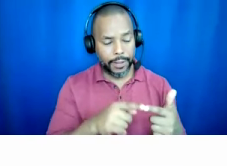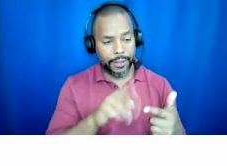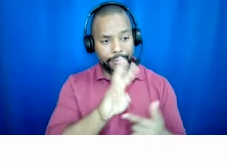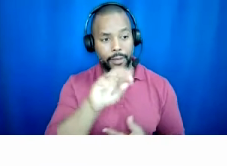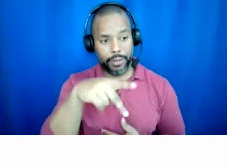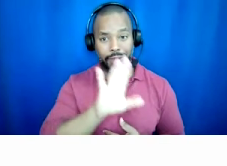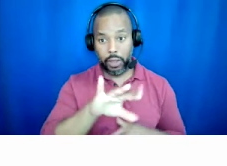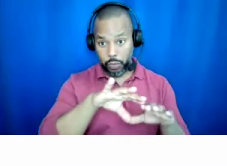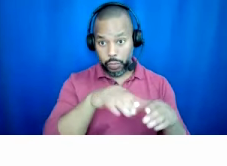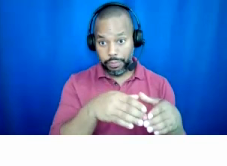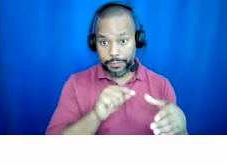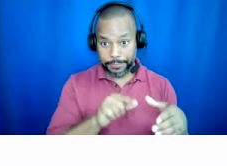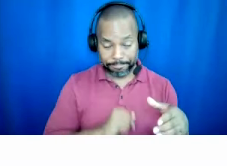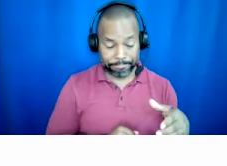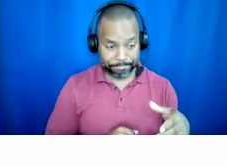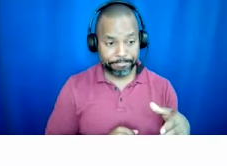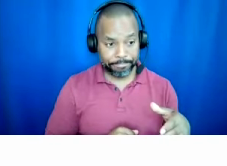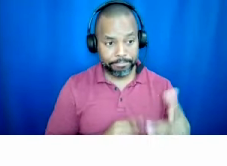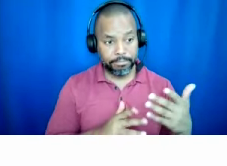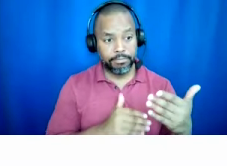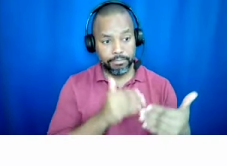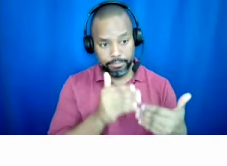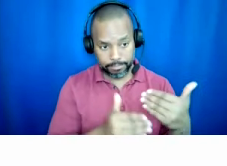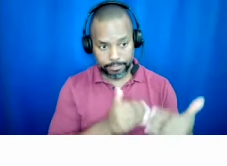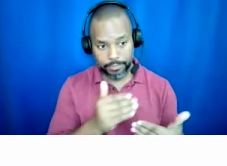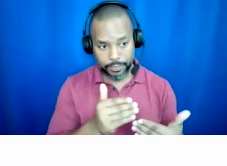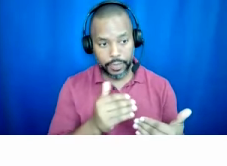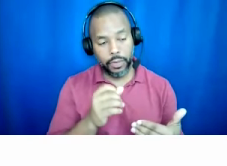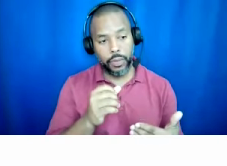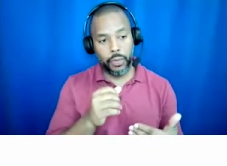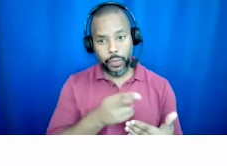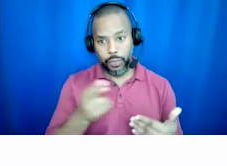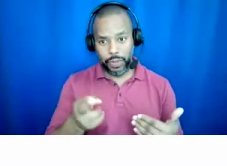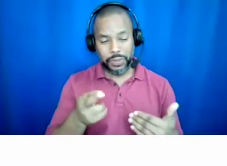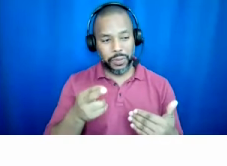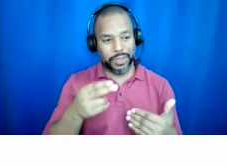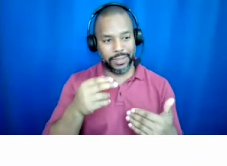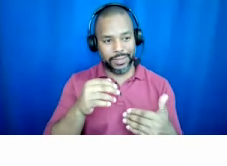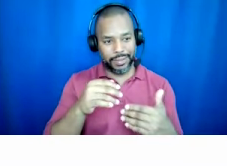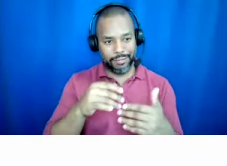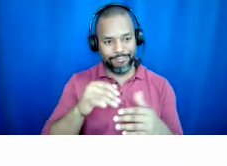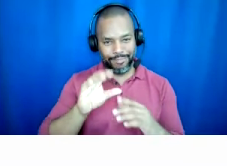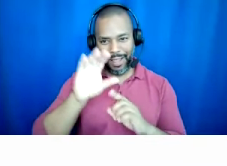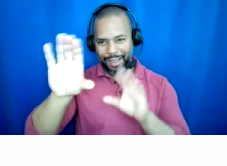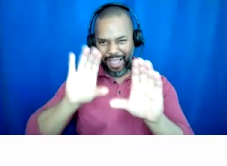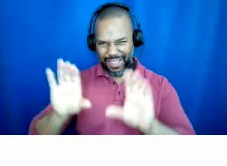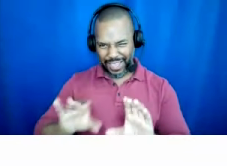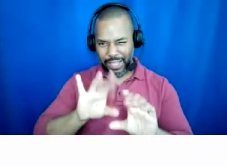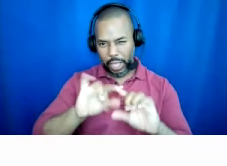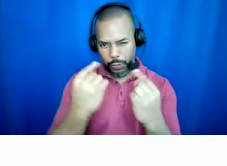and then to the resource allocation group for a formal ranking